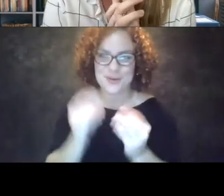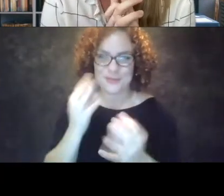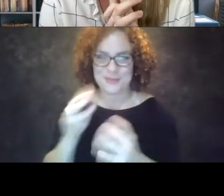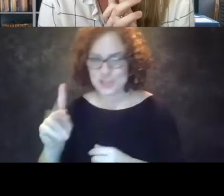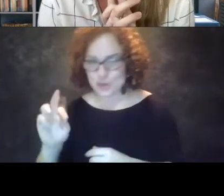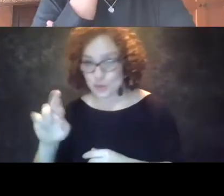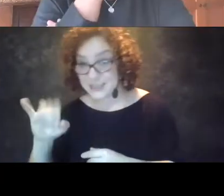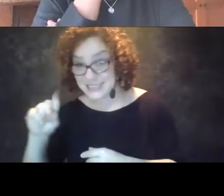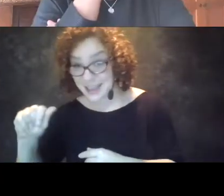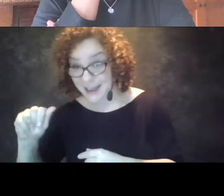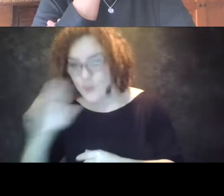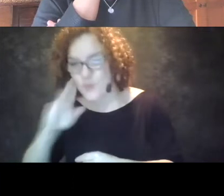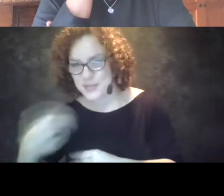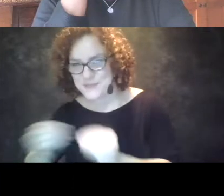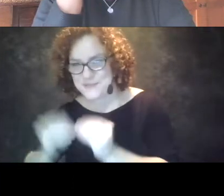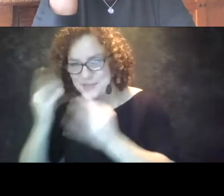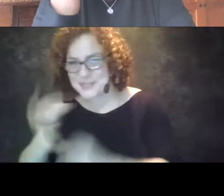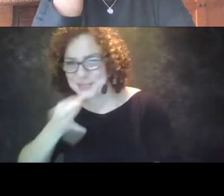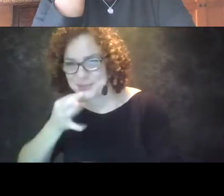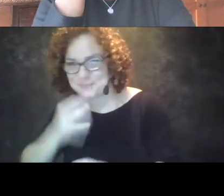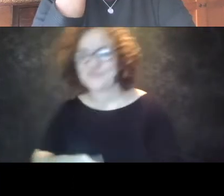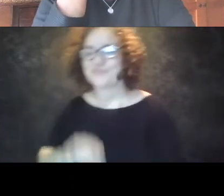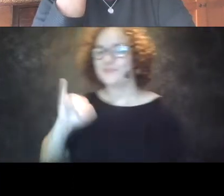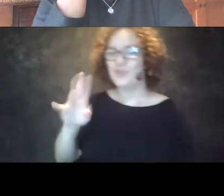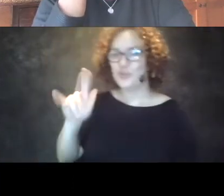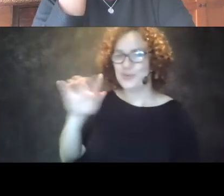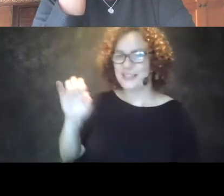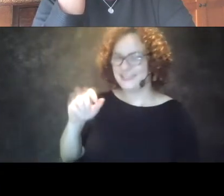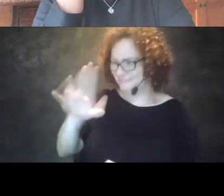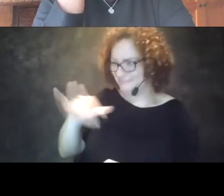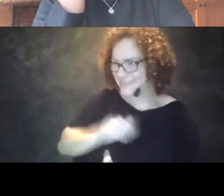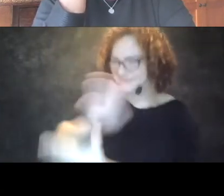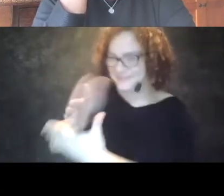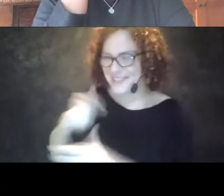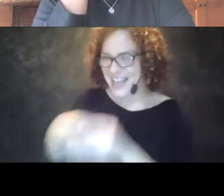Yeah, Kayla, this is Julie, if I could just add a little something. Great question. And